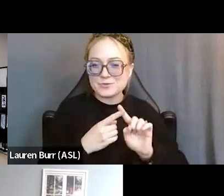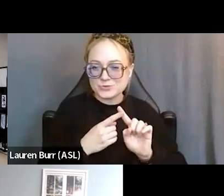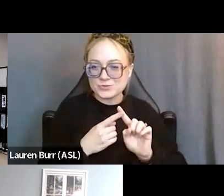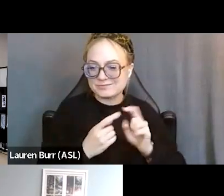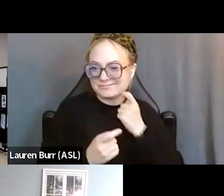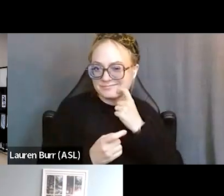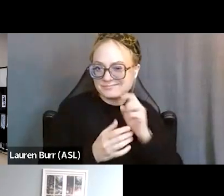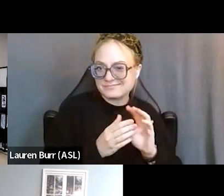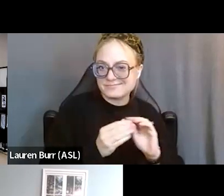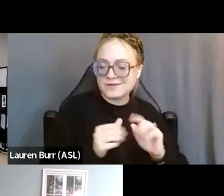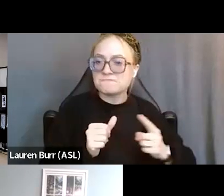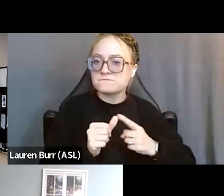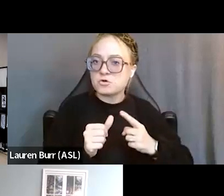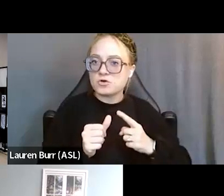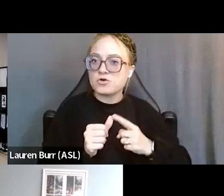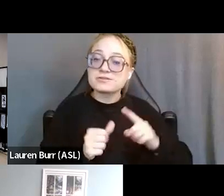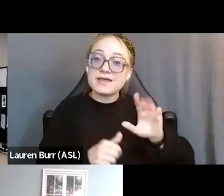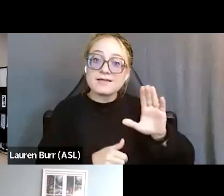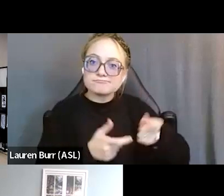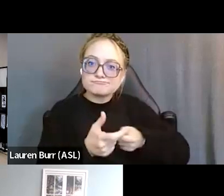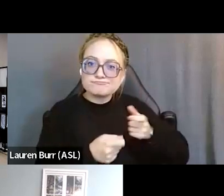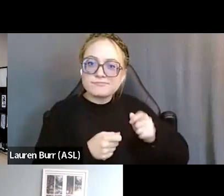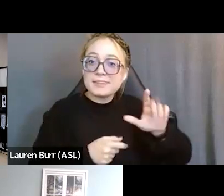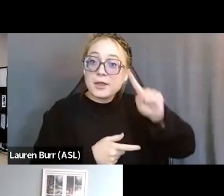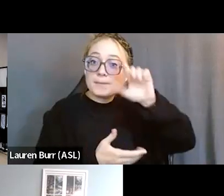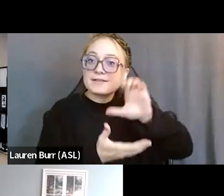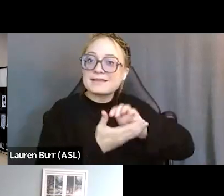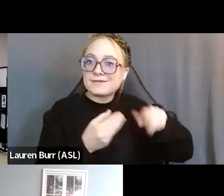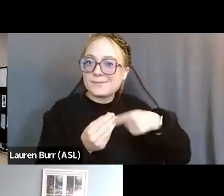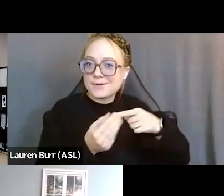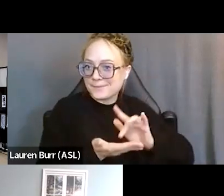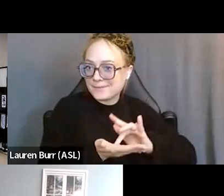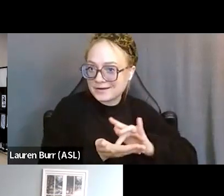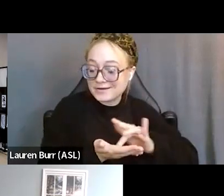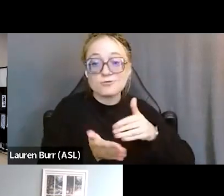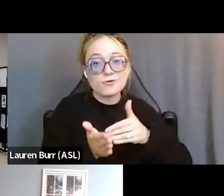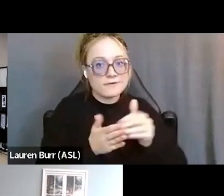their beliefs about medication. Oftentimes people have a lot of misconceptions about what medication is.